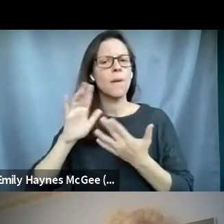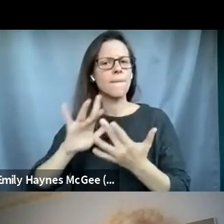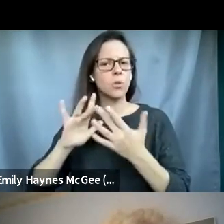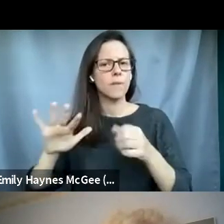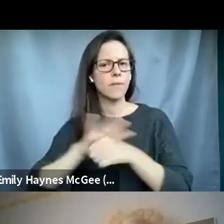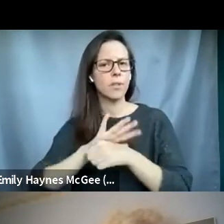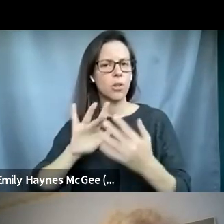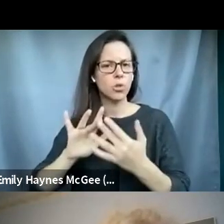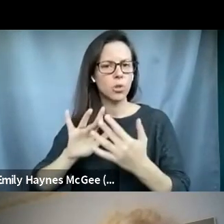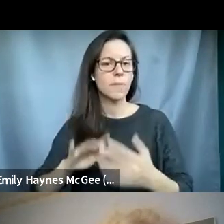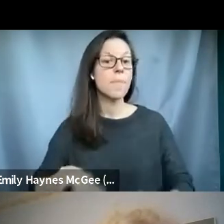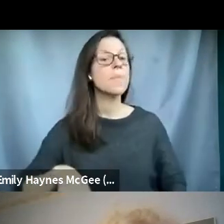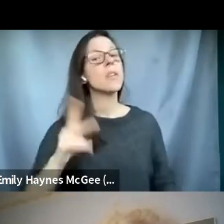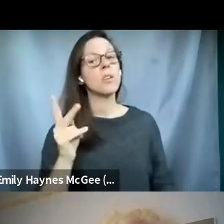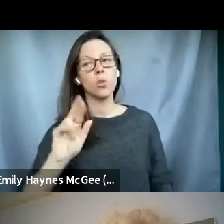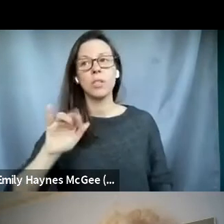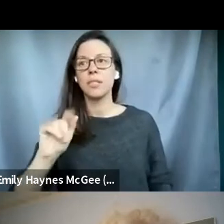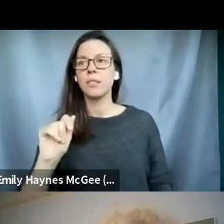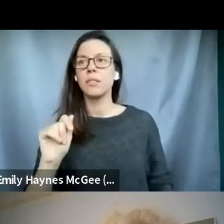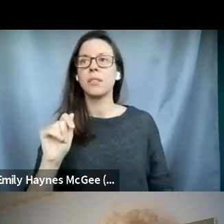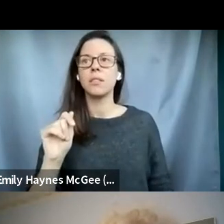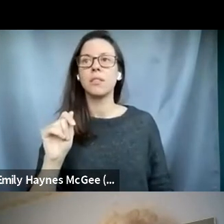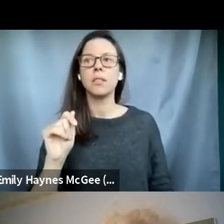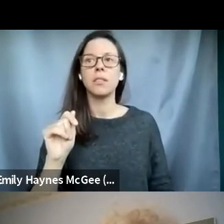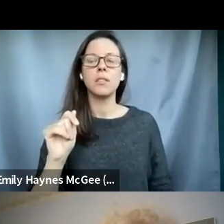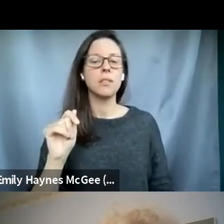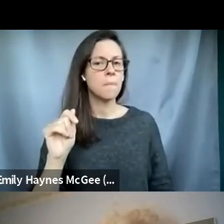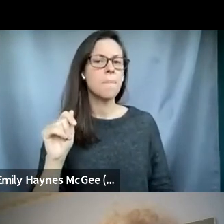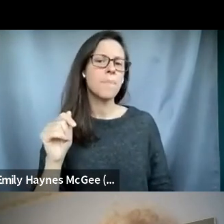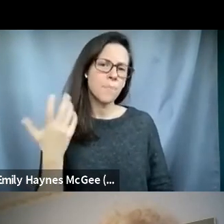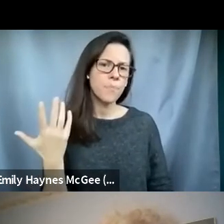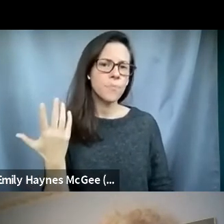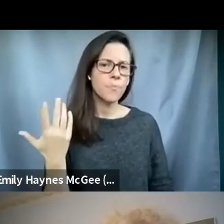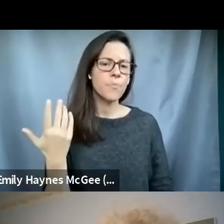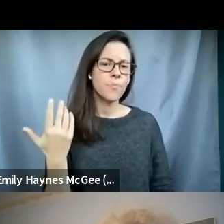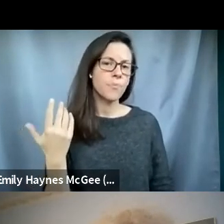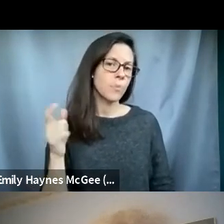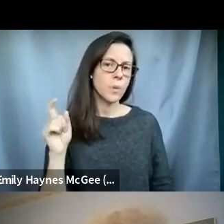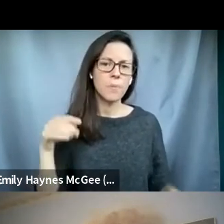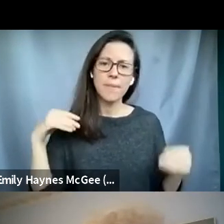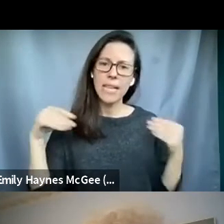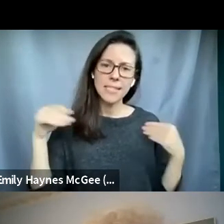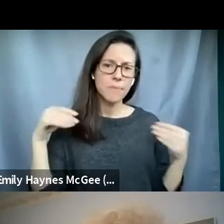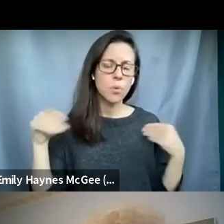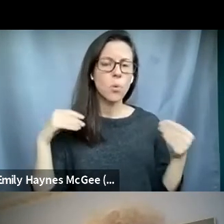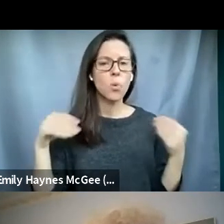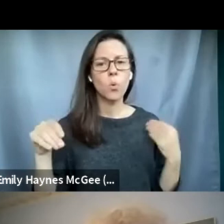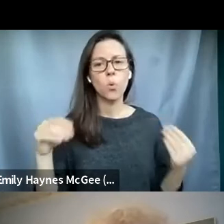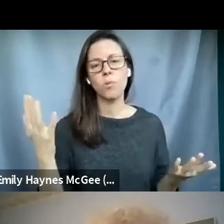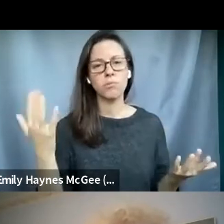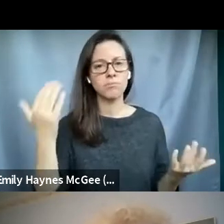You know, I think we have to remain flexible and conscious that we're living through a